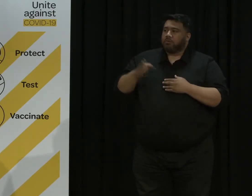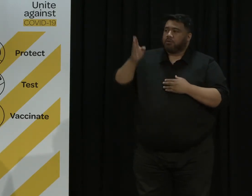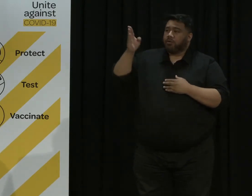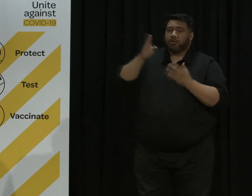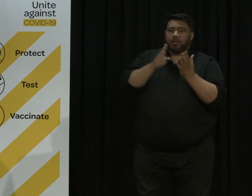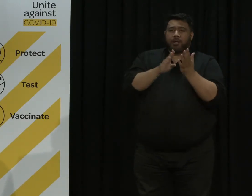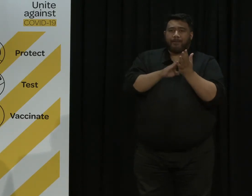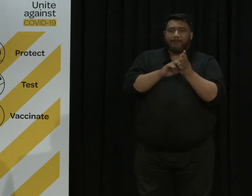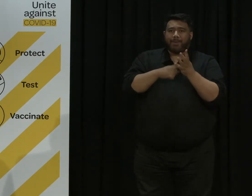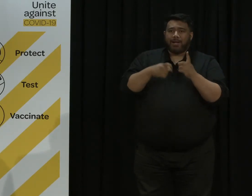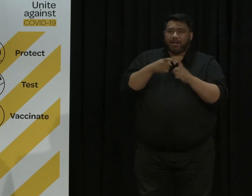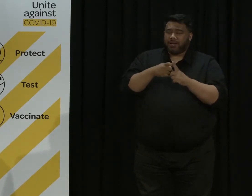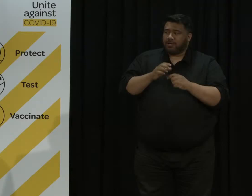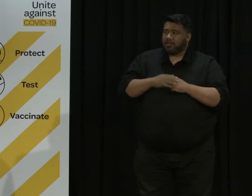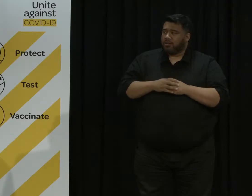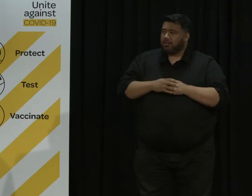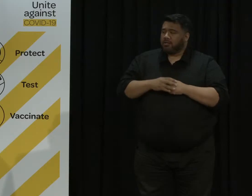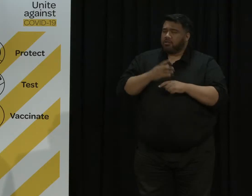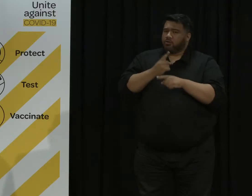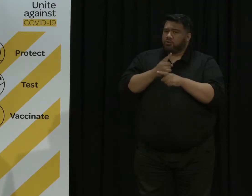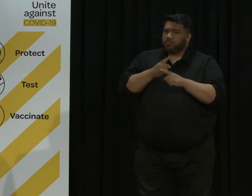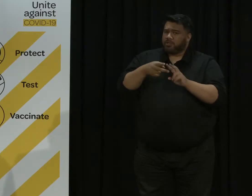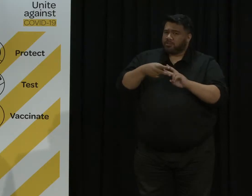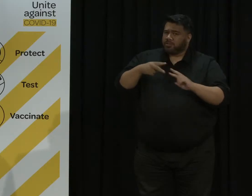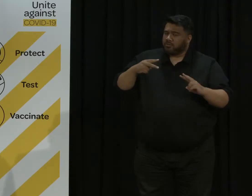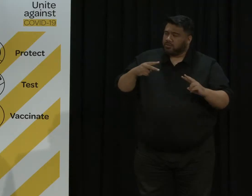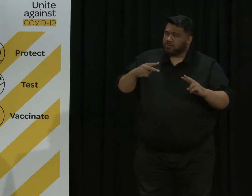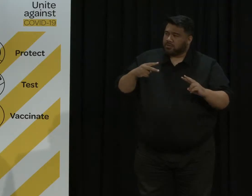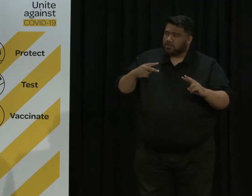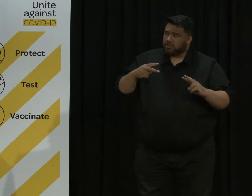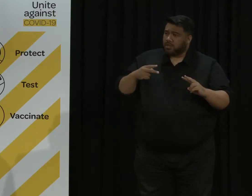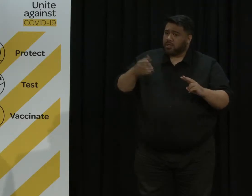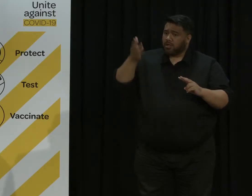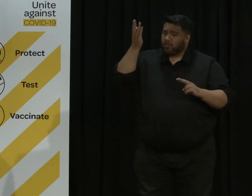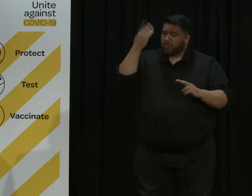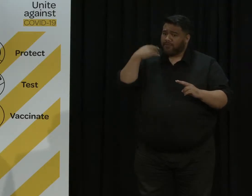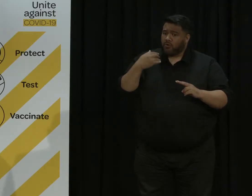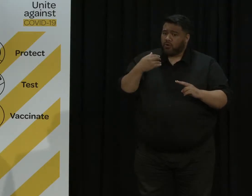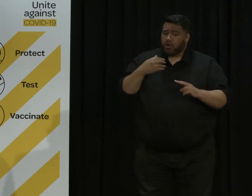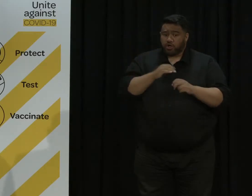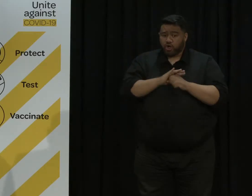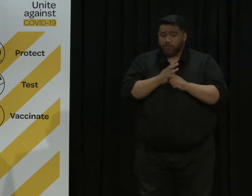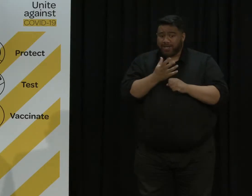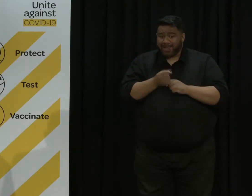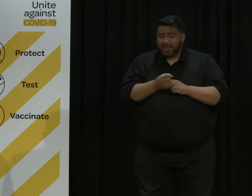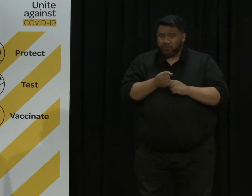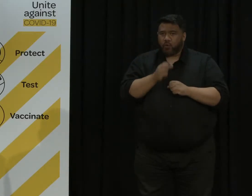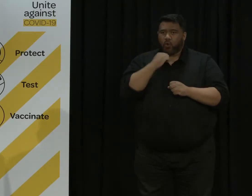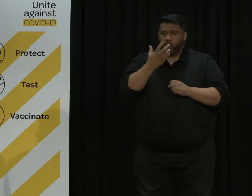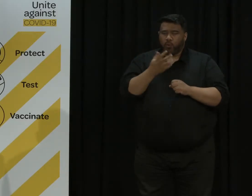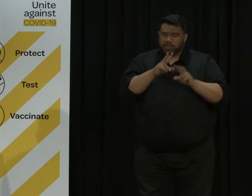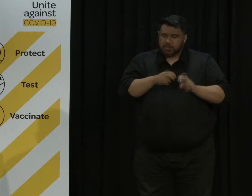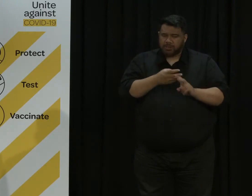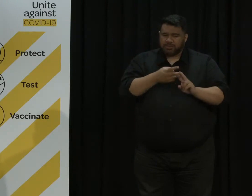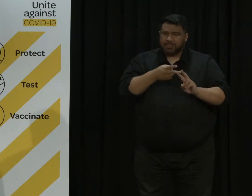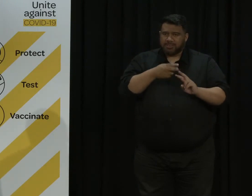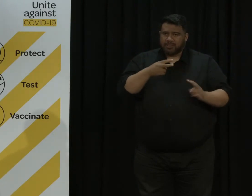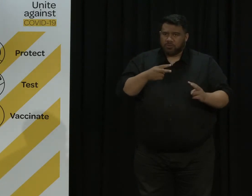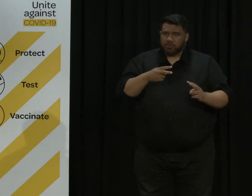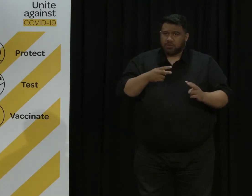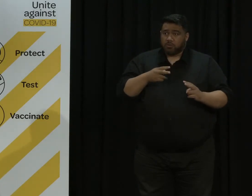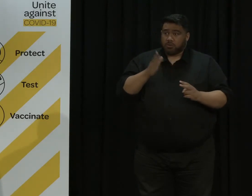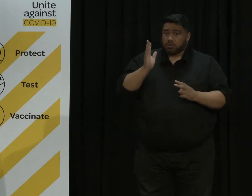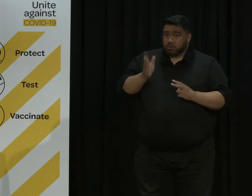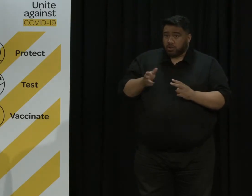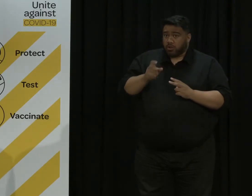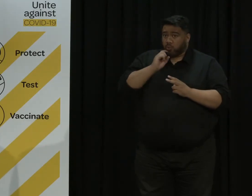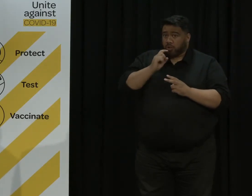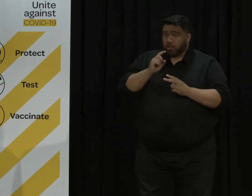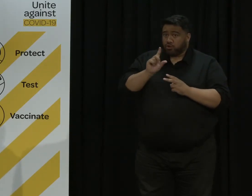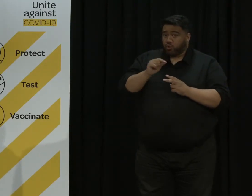process of implementing.